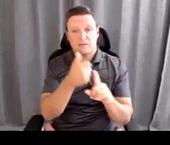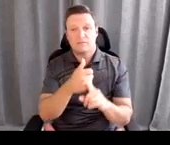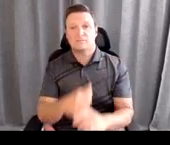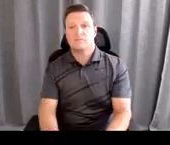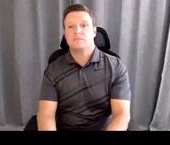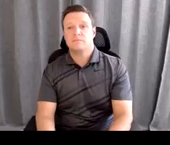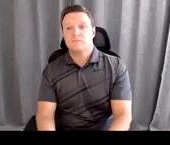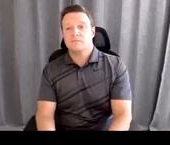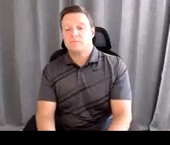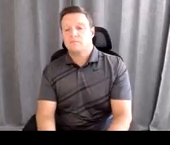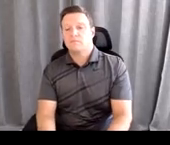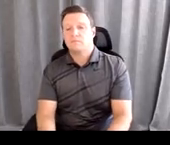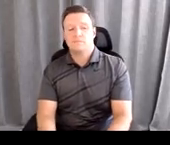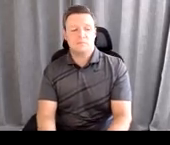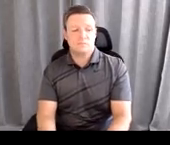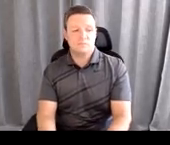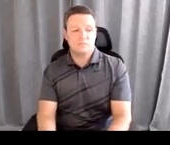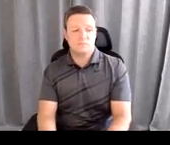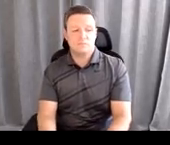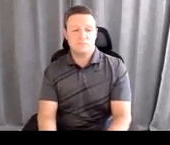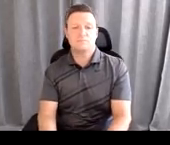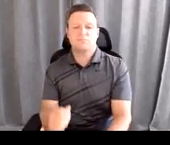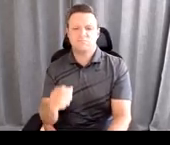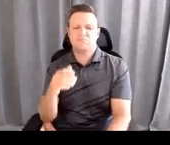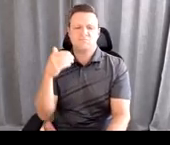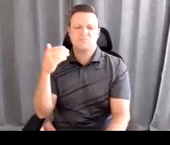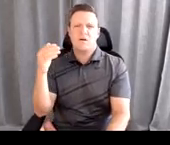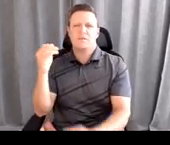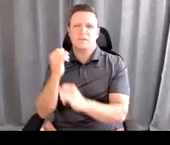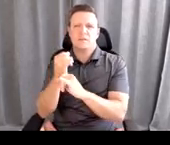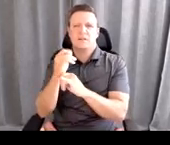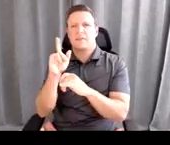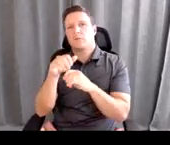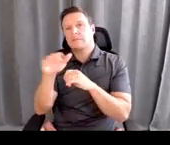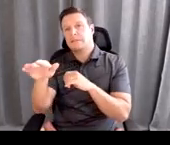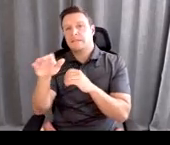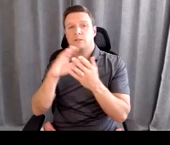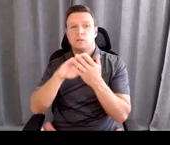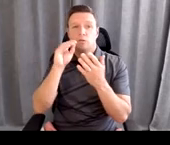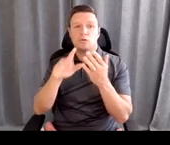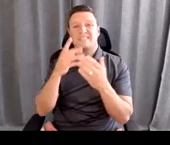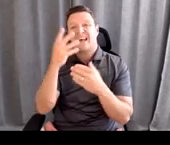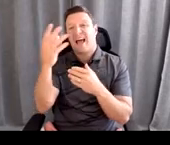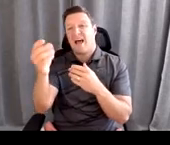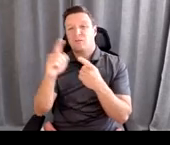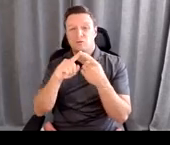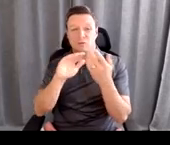when institutions or colleges send students out into the community, there is that that level,